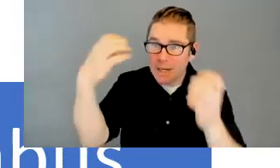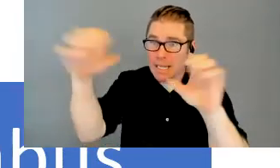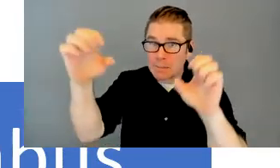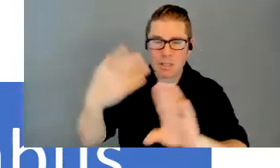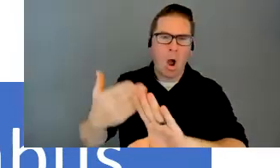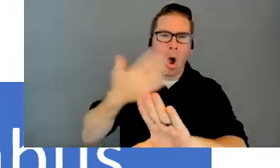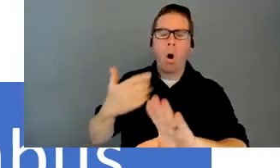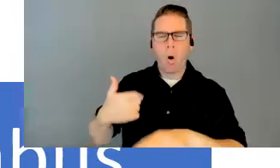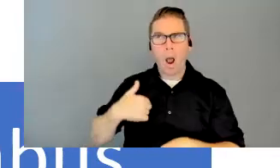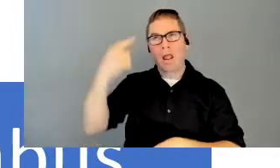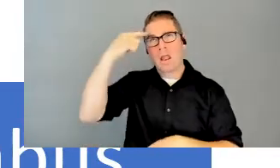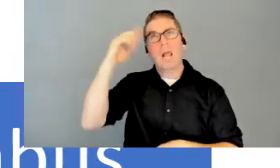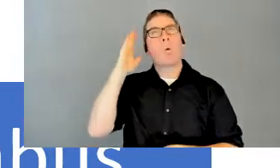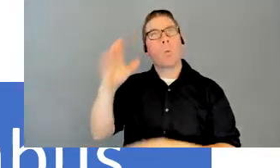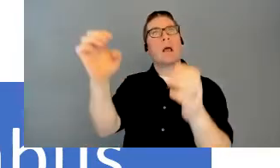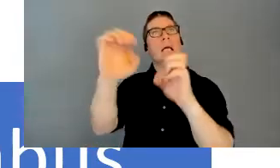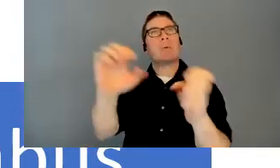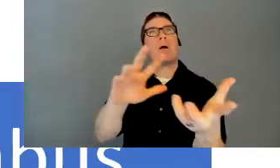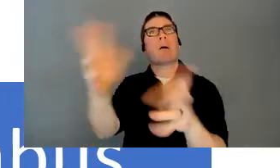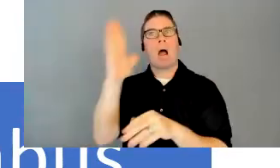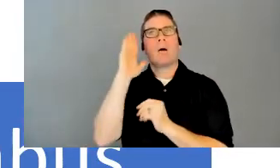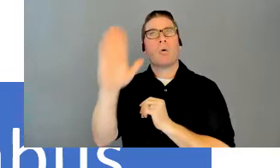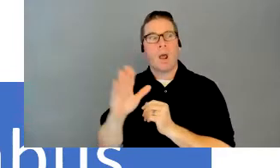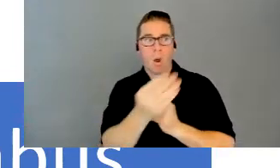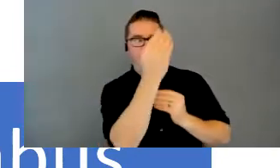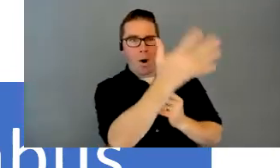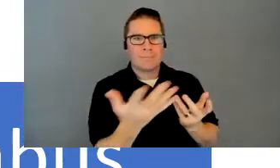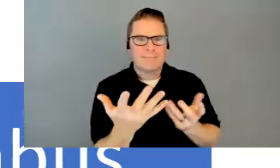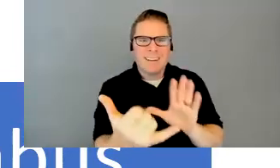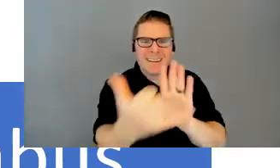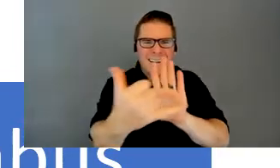Right. So is the expectation really is the expectation